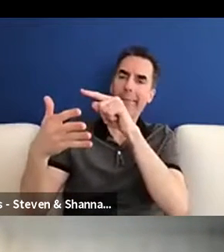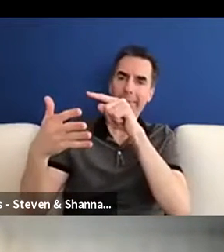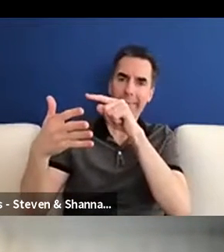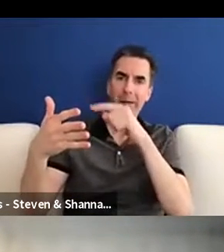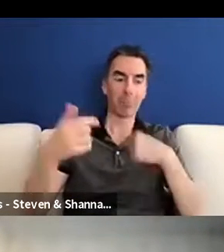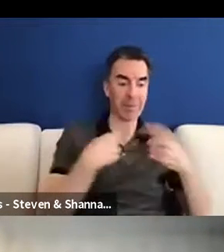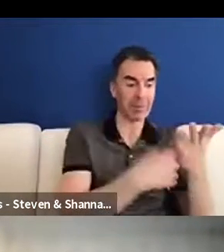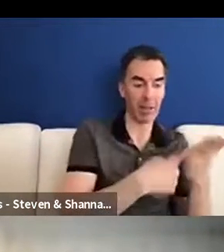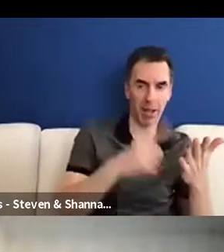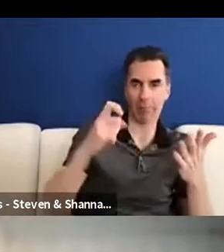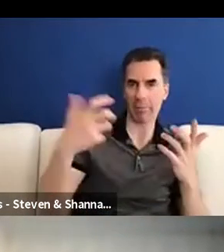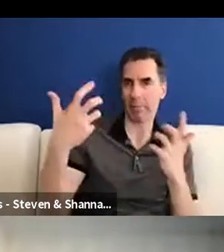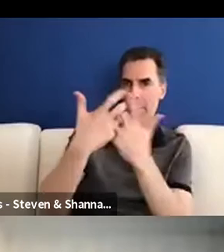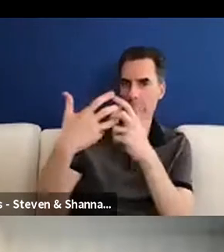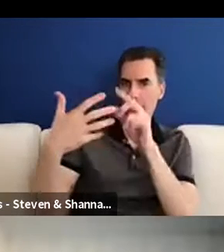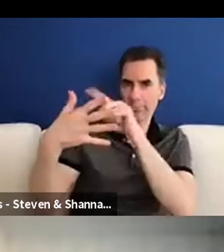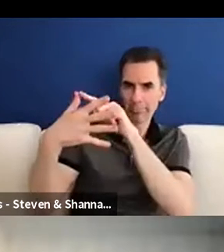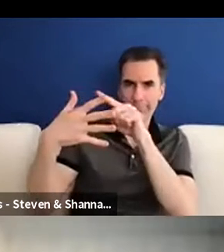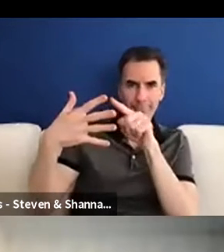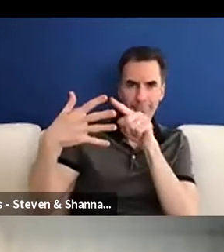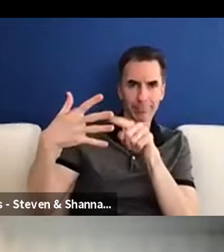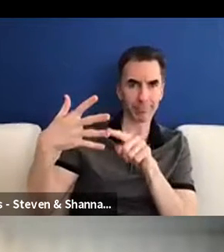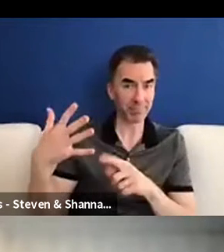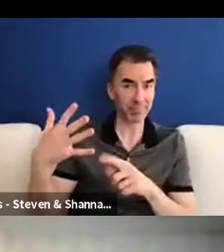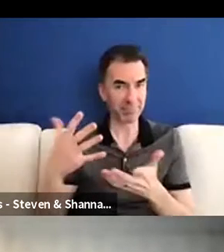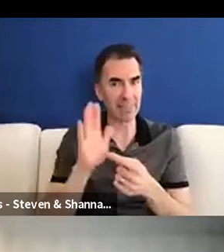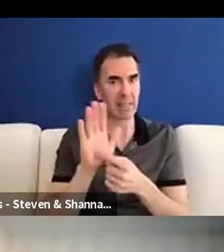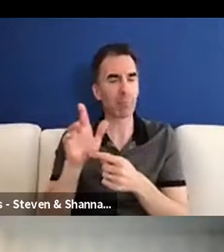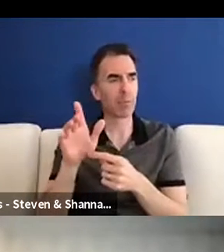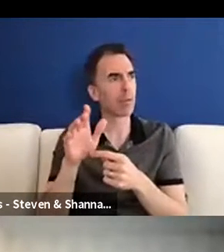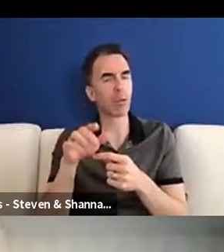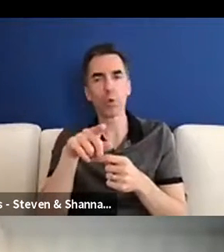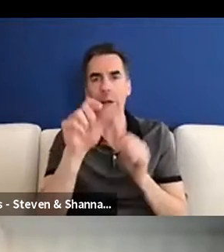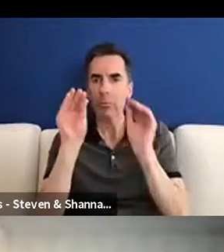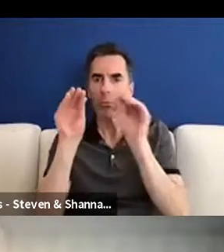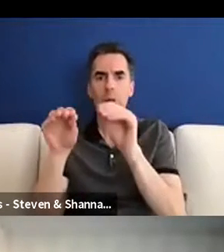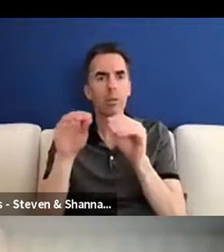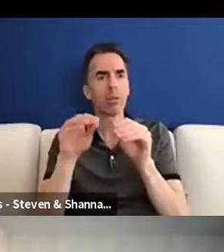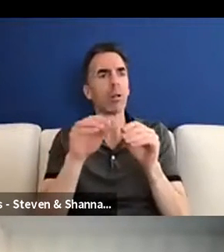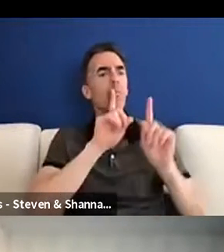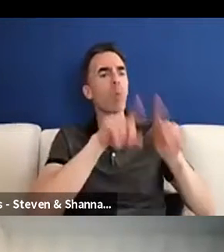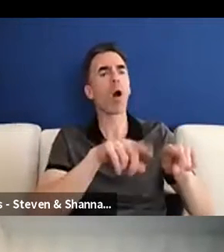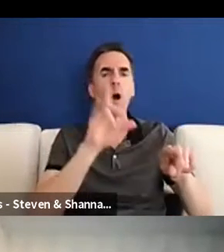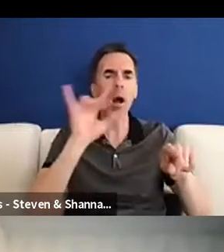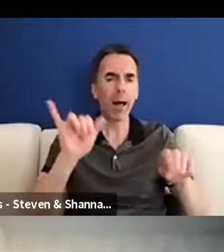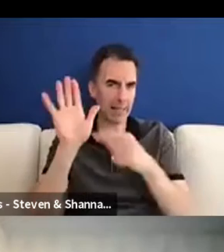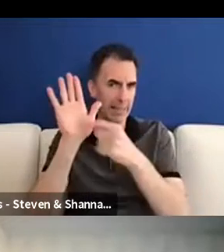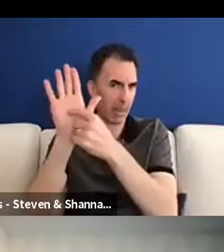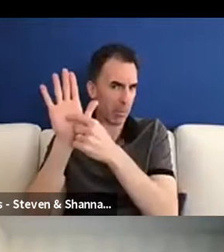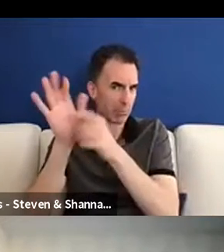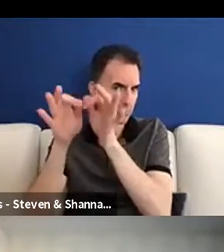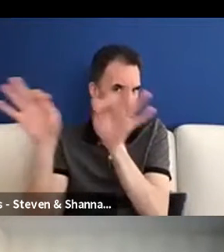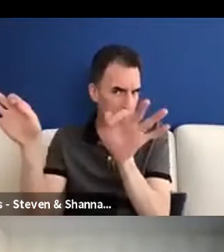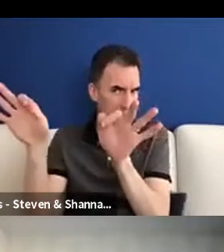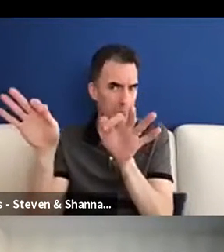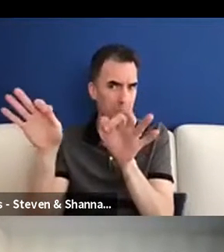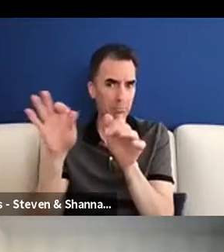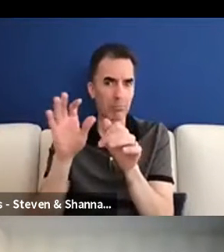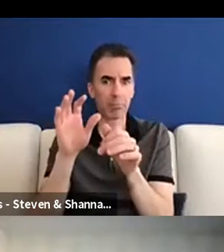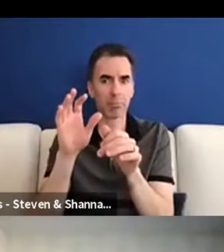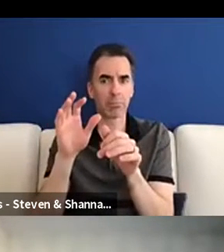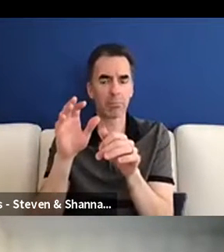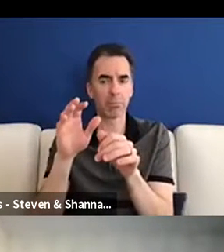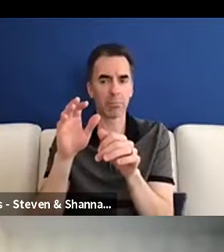giving an example of what a what a good response is, you know, for binding history, again, may not work for you, but I always